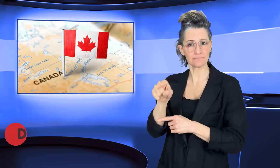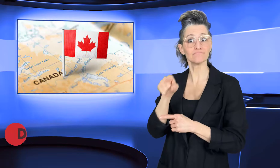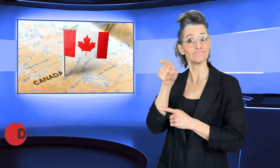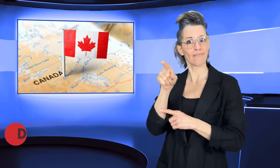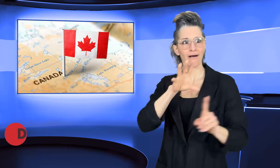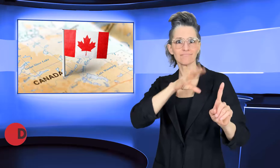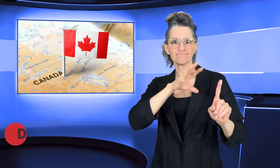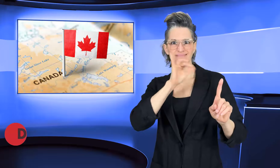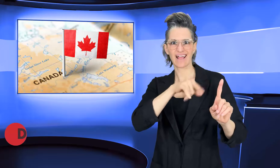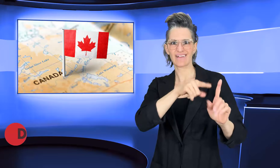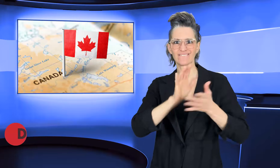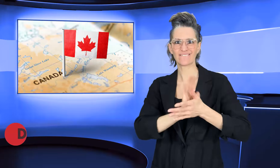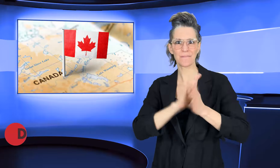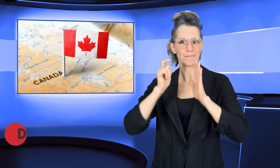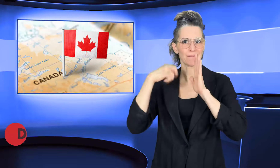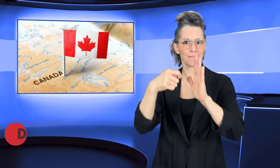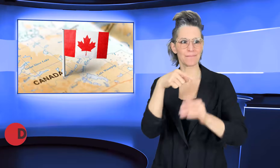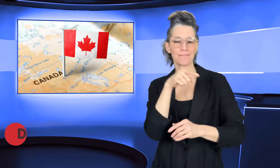and produced this film.